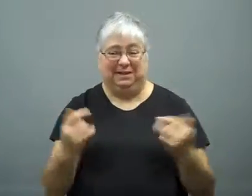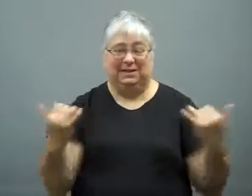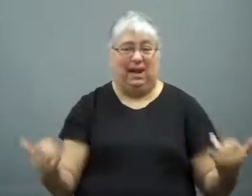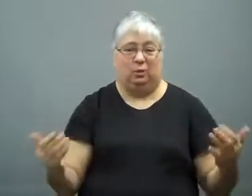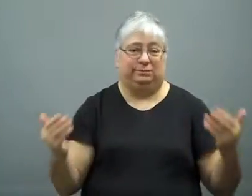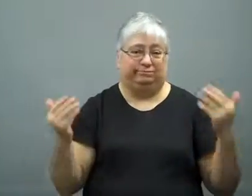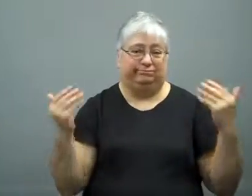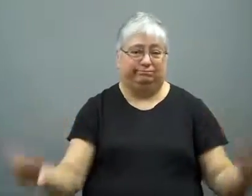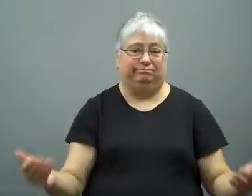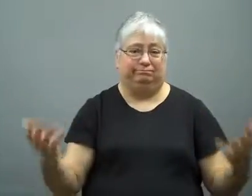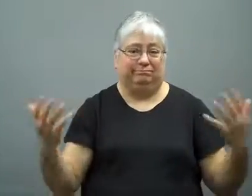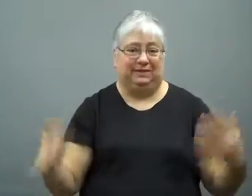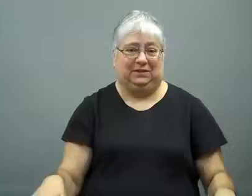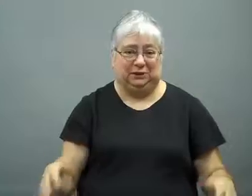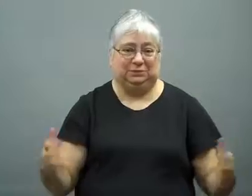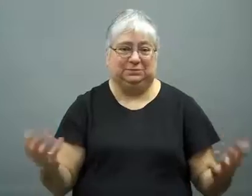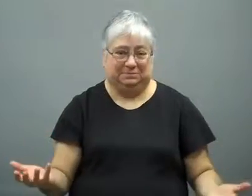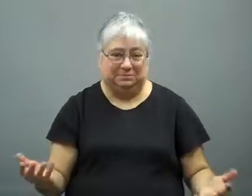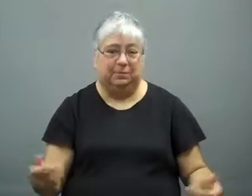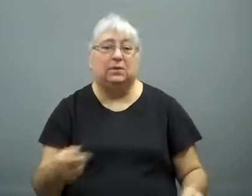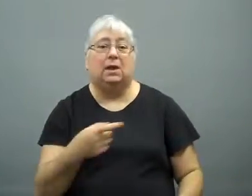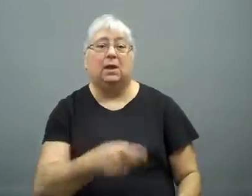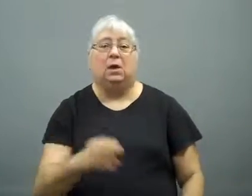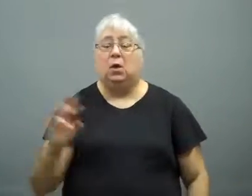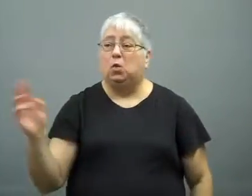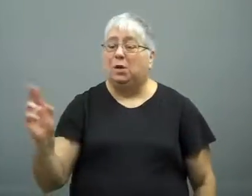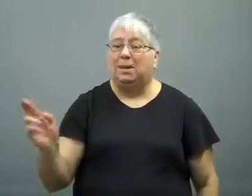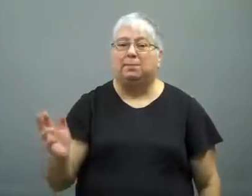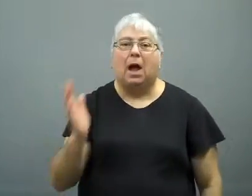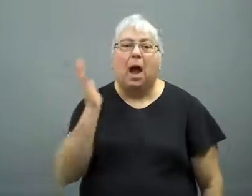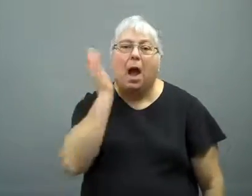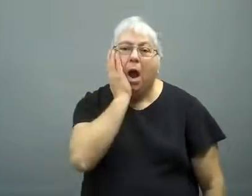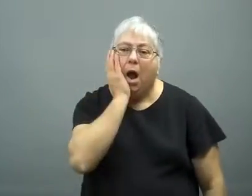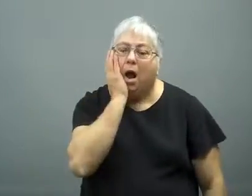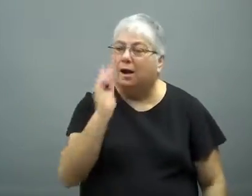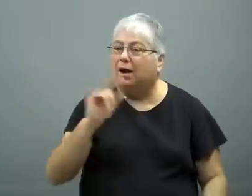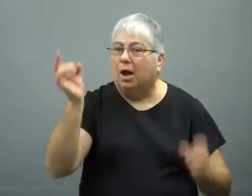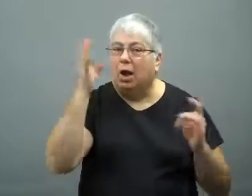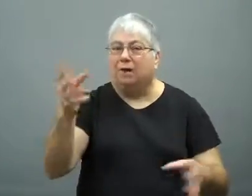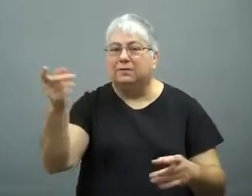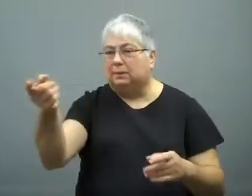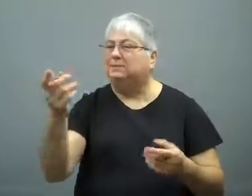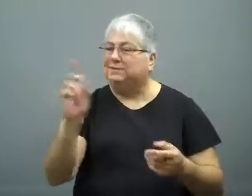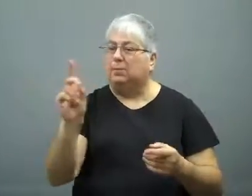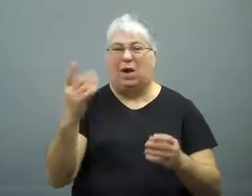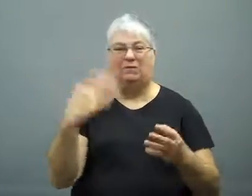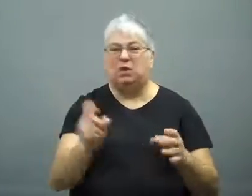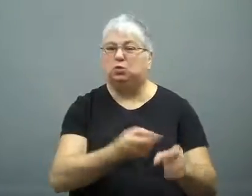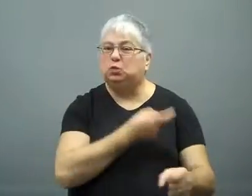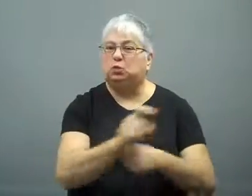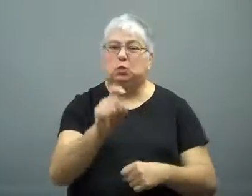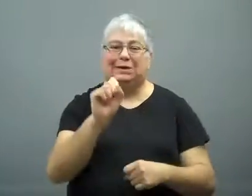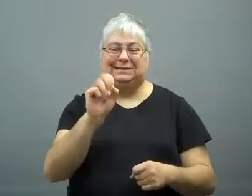So it's in effect now.